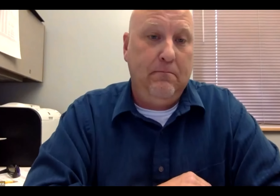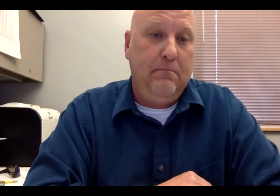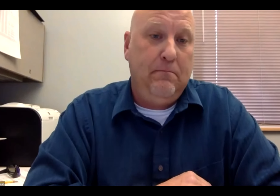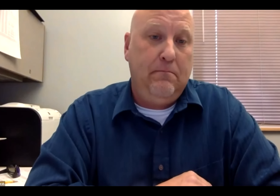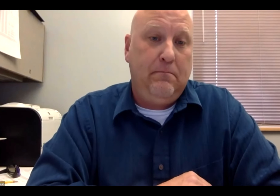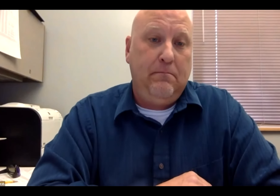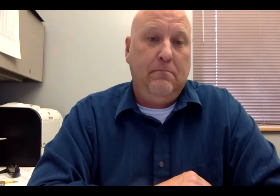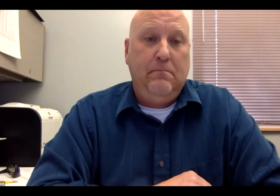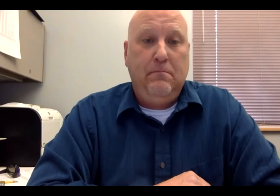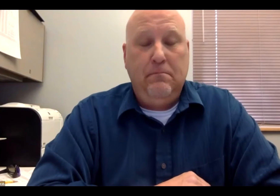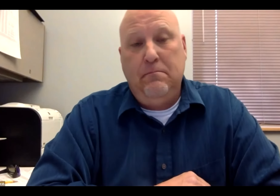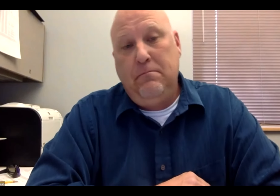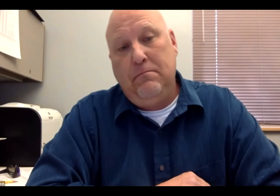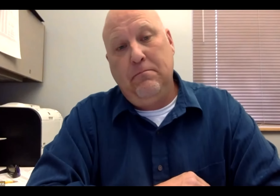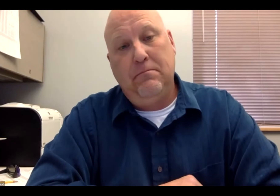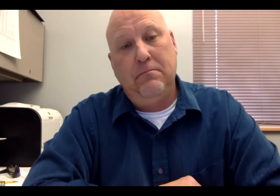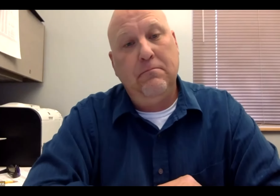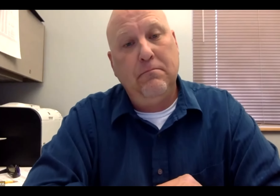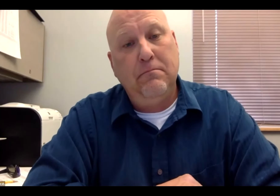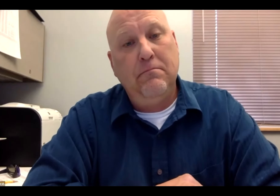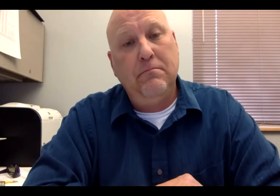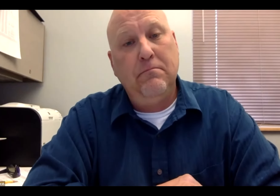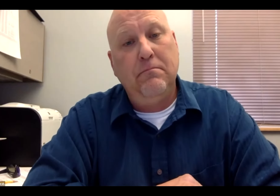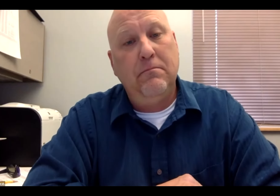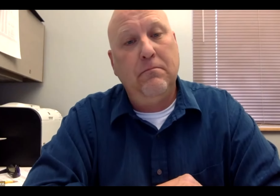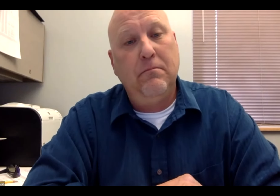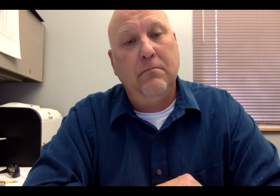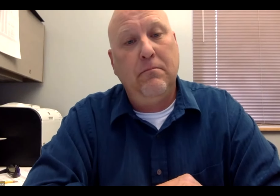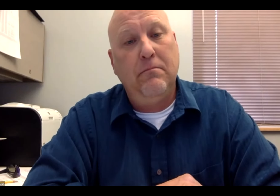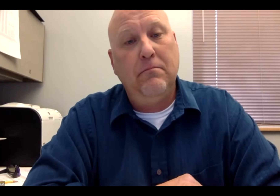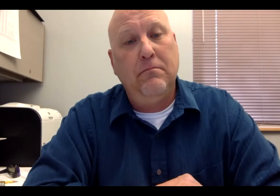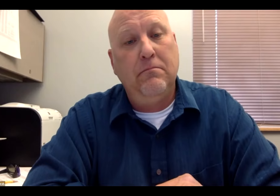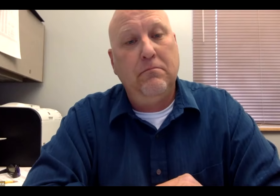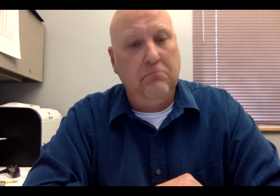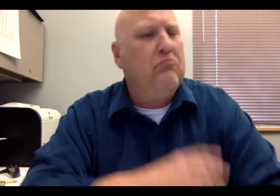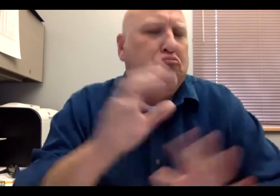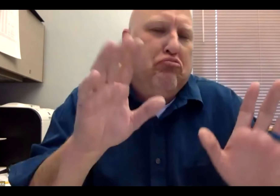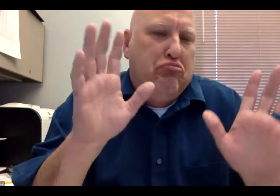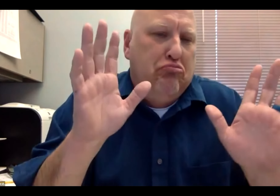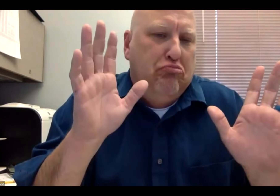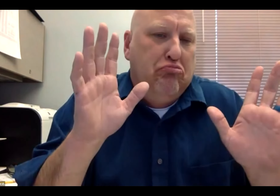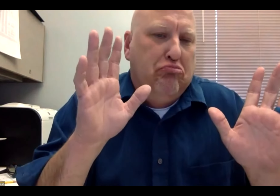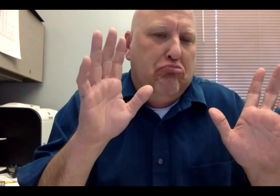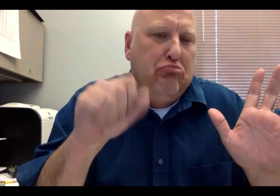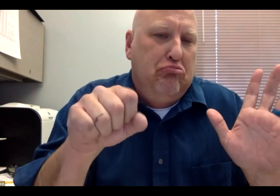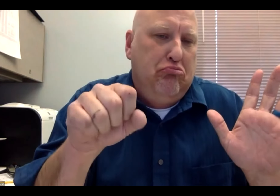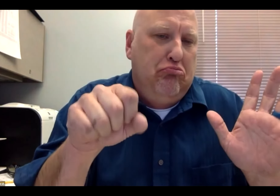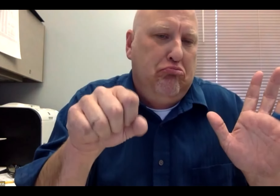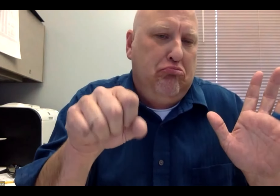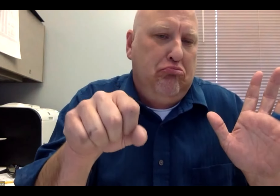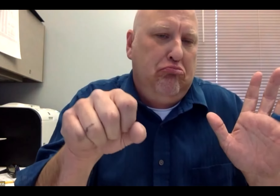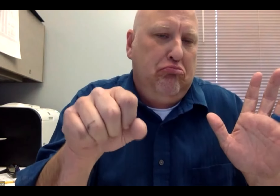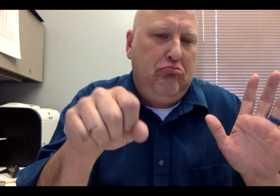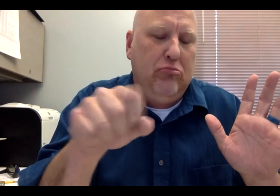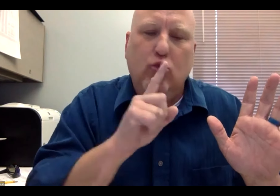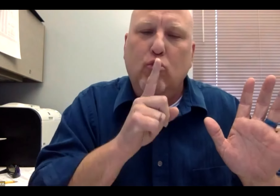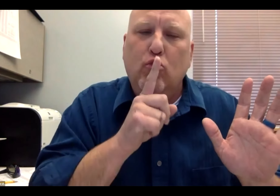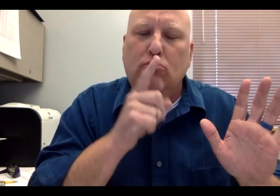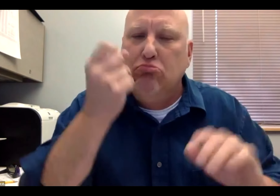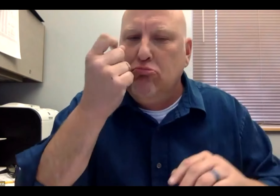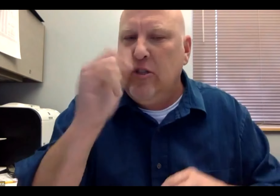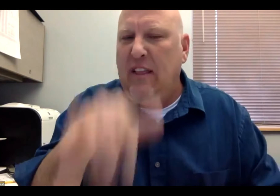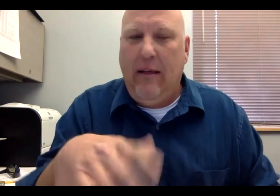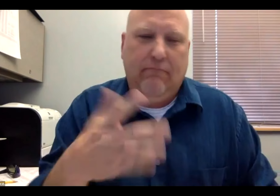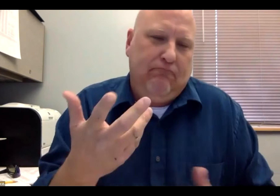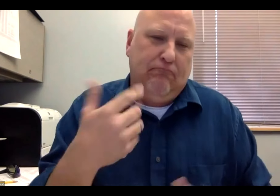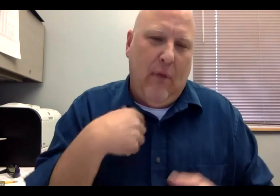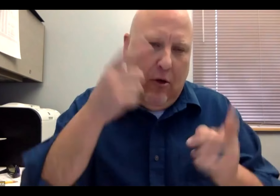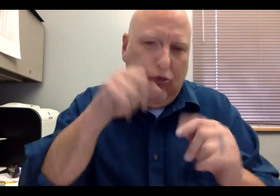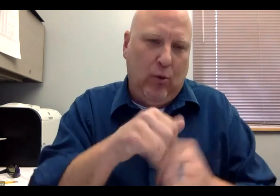from agency and may be able to help. But interesting idea.